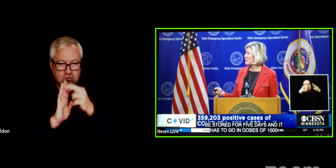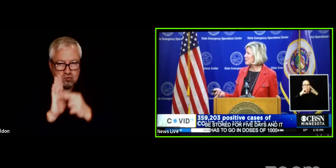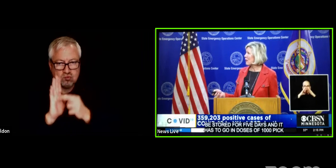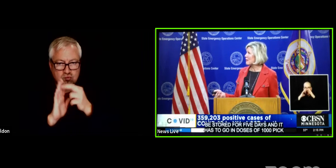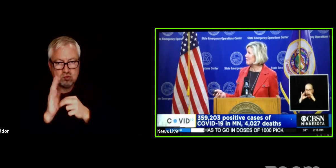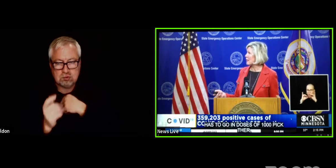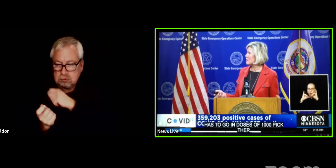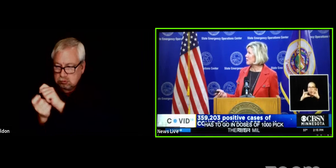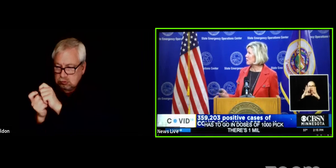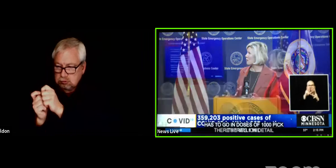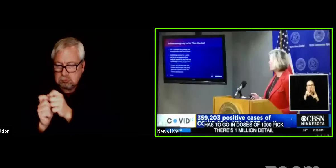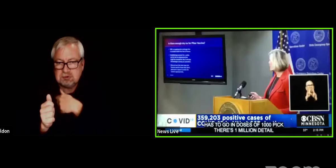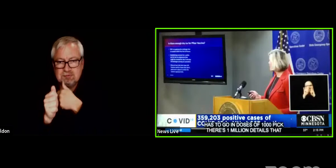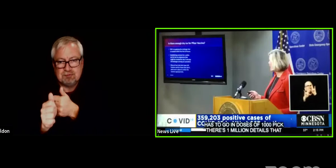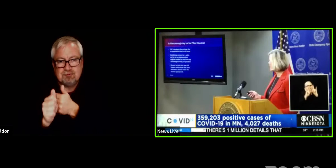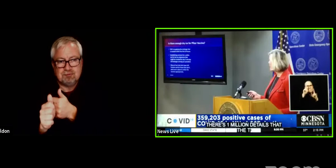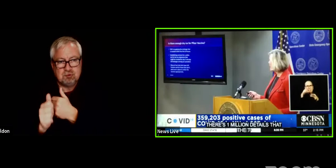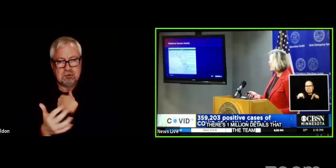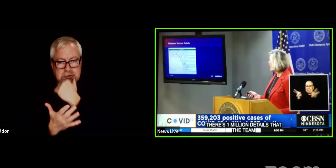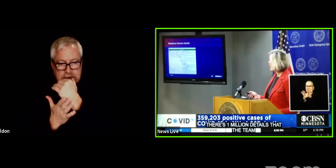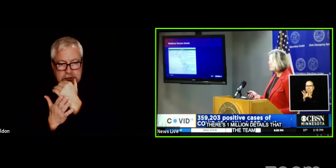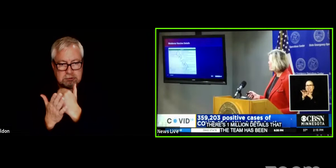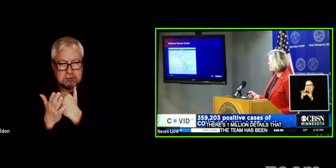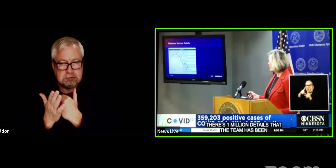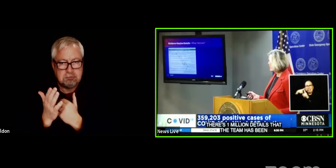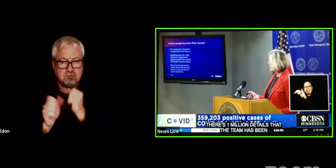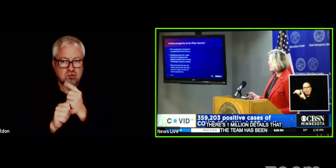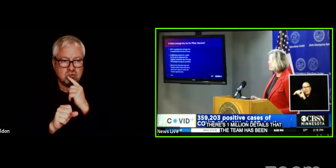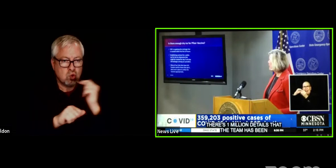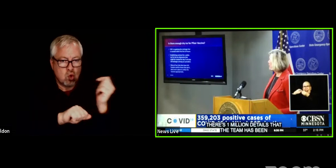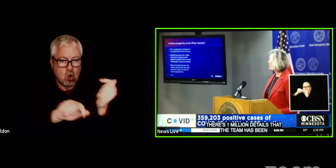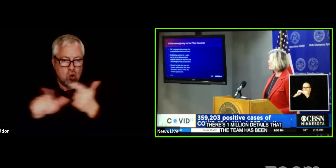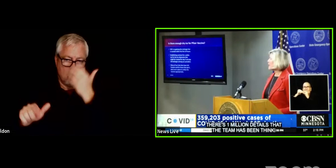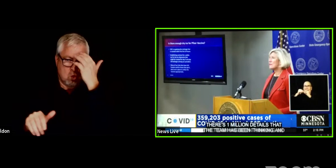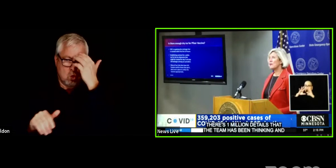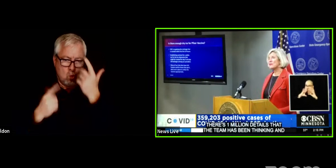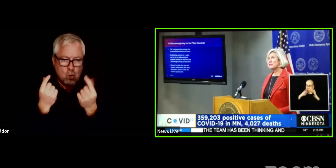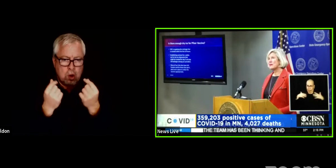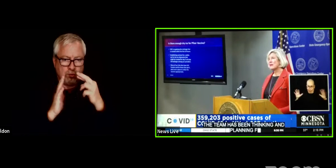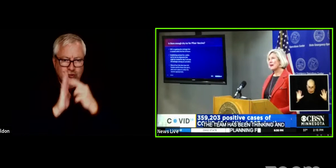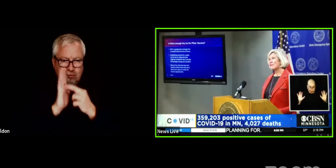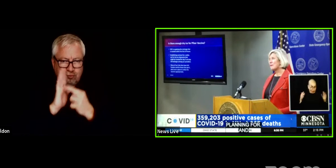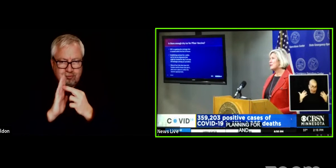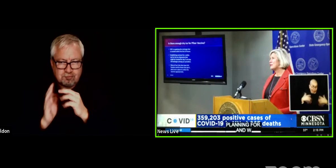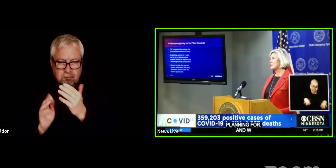SO WE JUST WANTED TO MAKE SURE YOU WERE AWARE OF THAT. OOPS. AND THEN THE NEXT QUESTION THE GOVERNOR MENTIONED